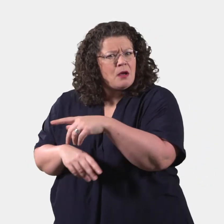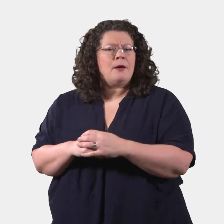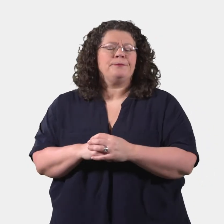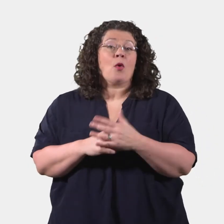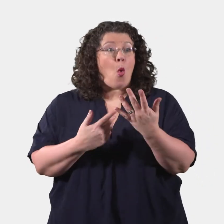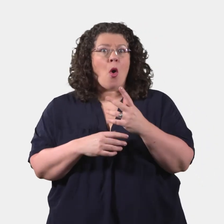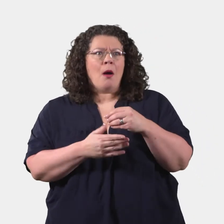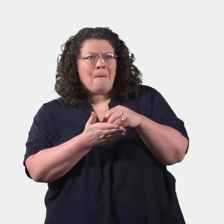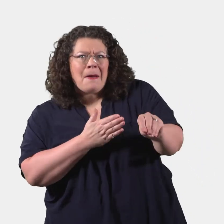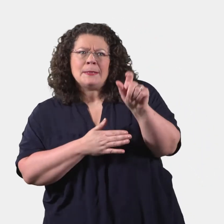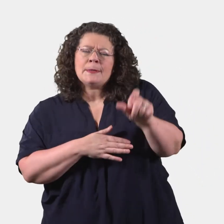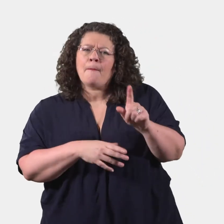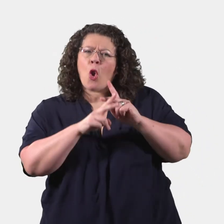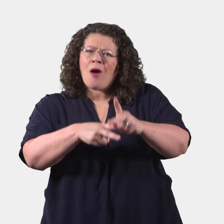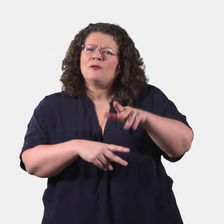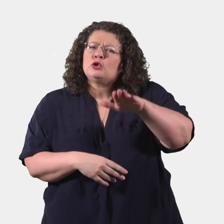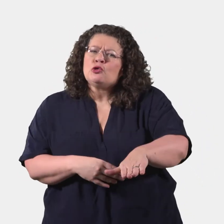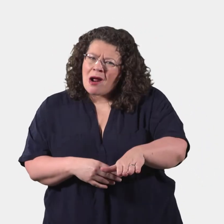as long as that someone is not part of the family.